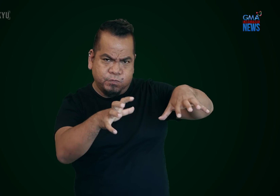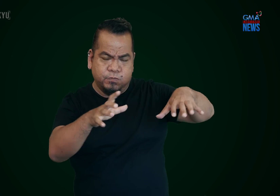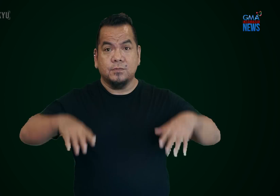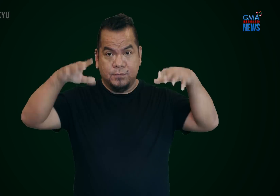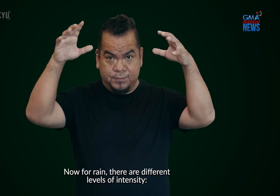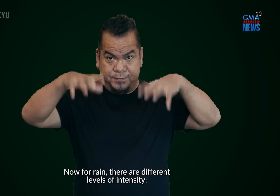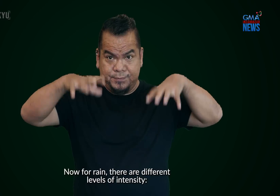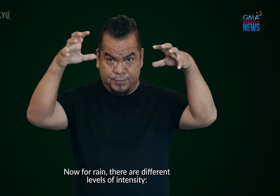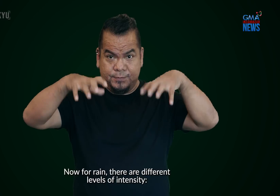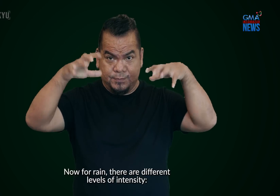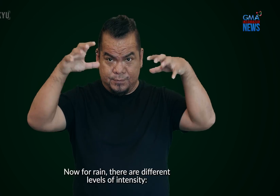In Legazpi.